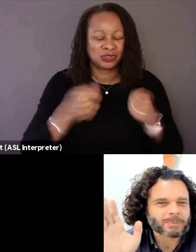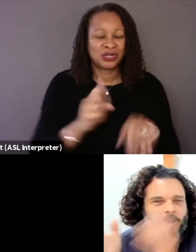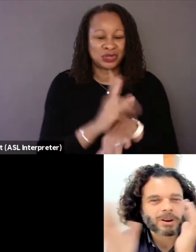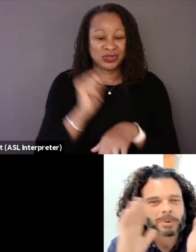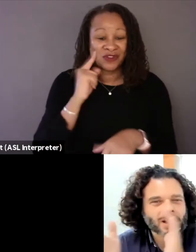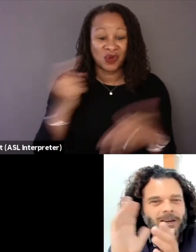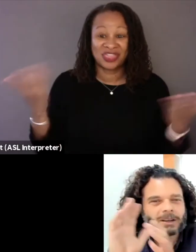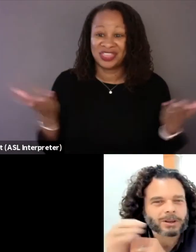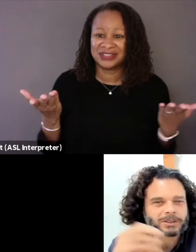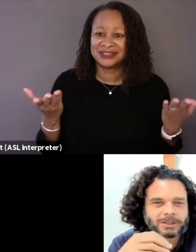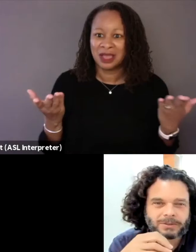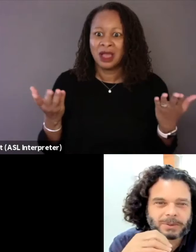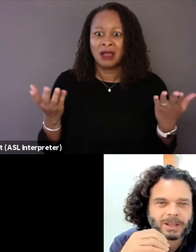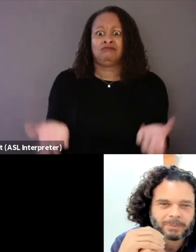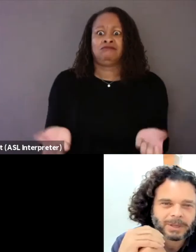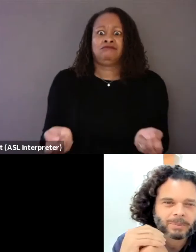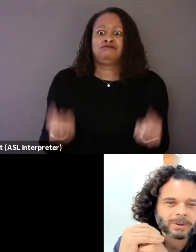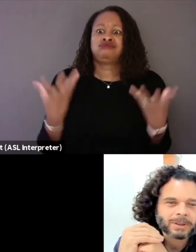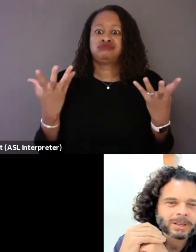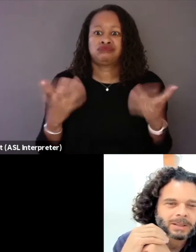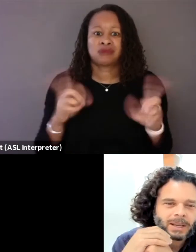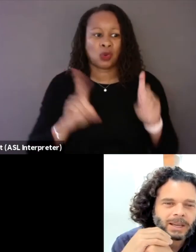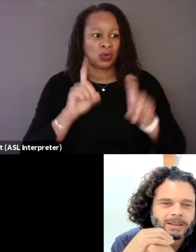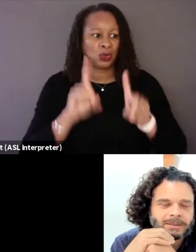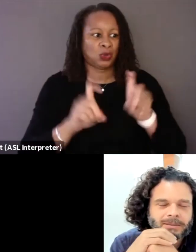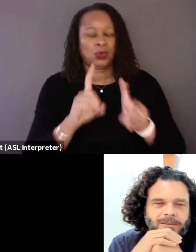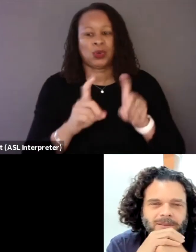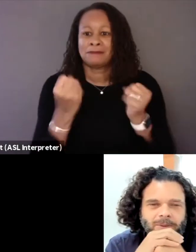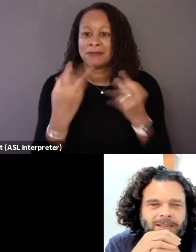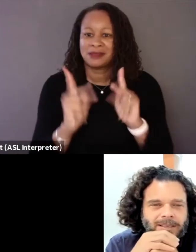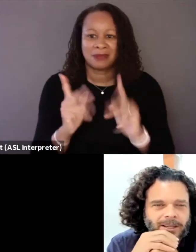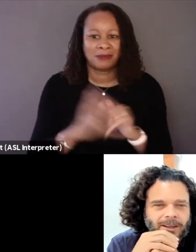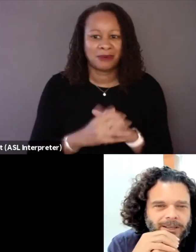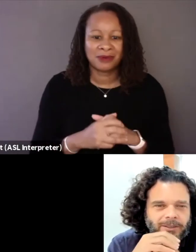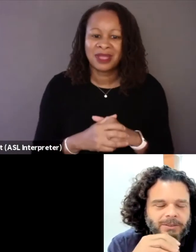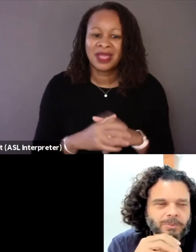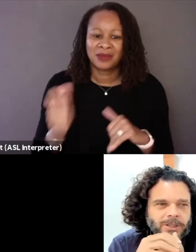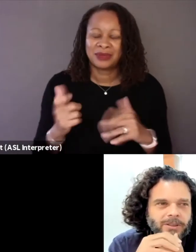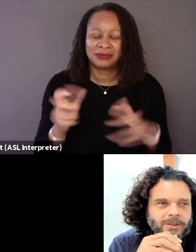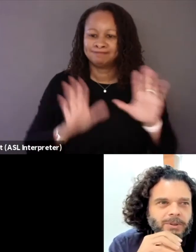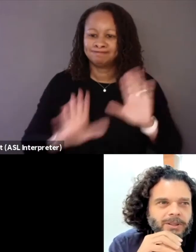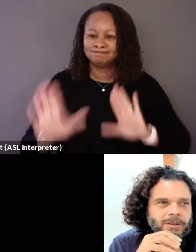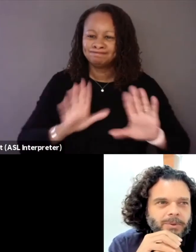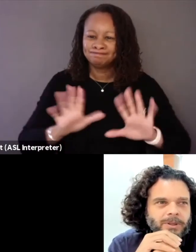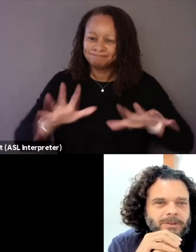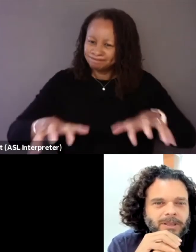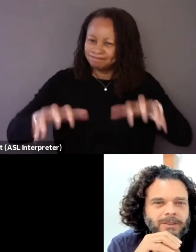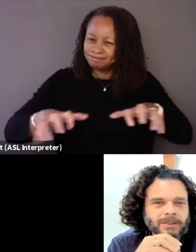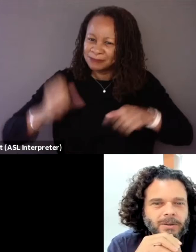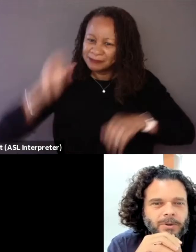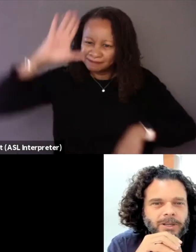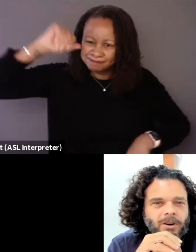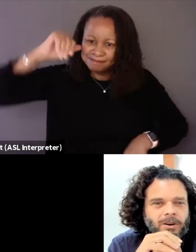it brought up a lot of questions from a lot of people and we had to dig our heels in pretty good with it. But it stuck pretty hard.